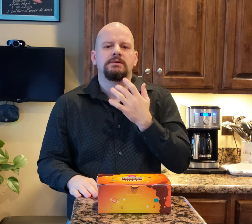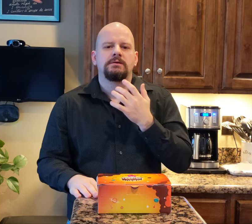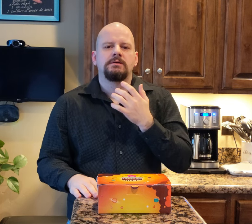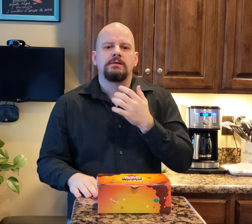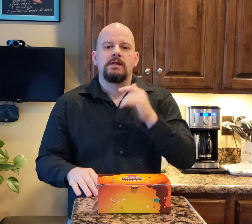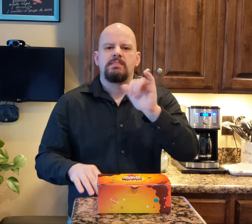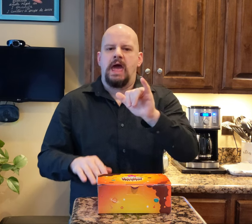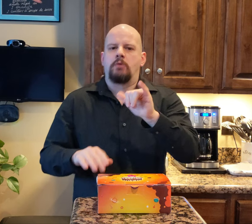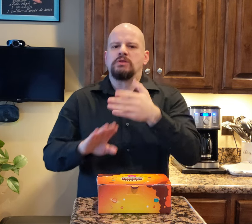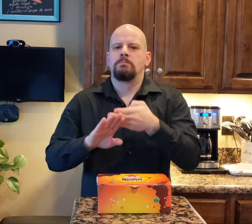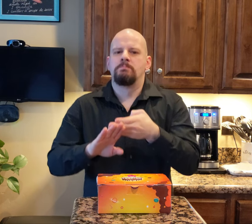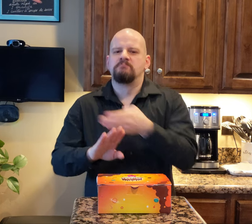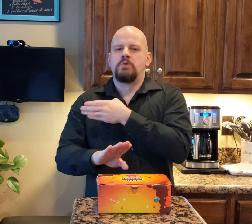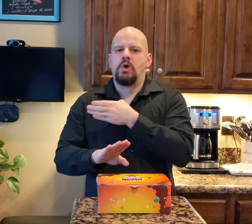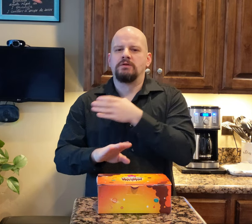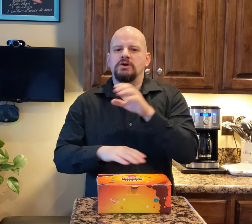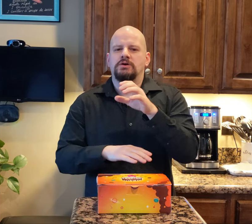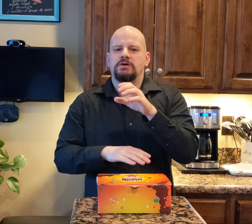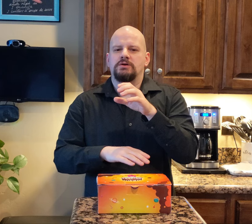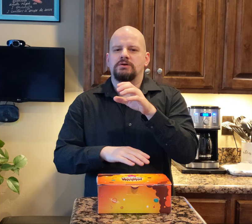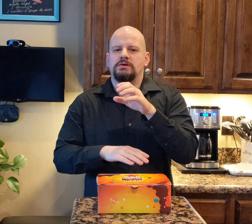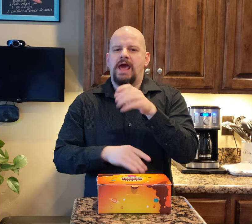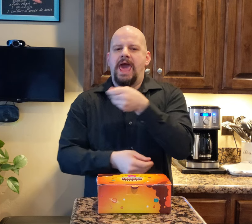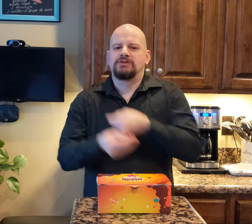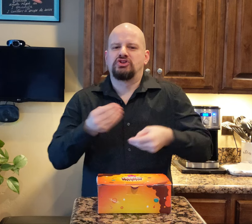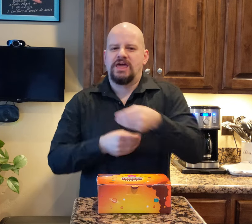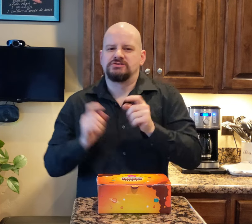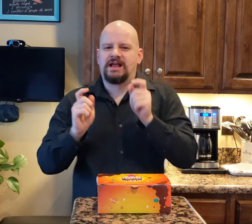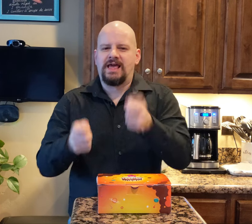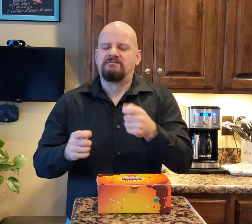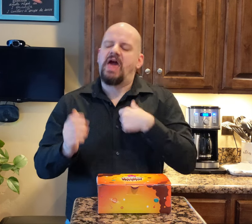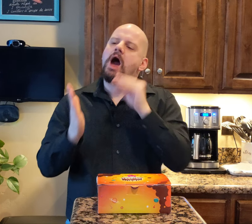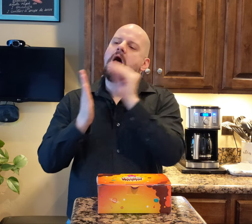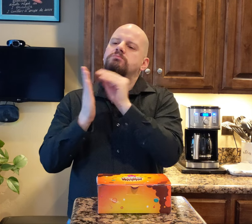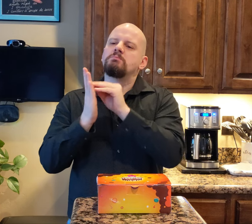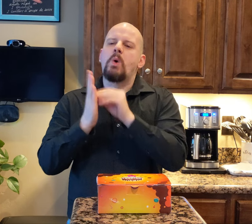That was before the exchange gift, I filled in the form